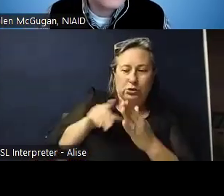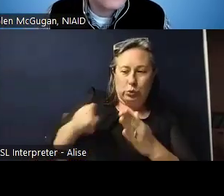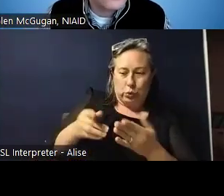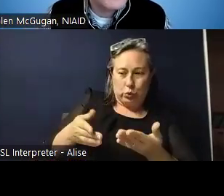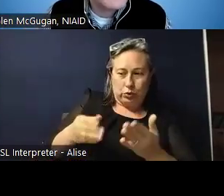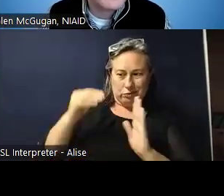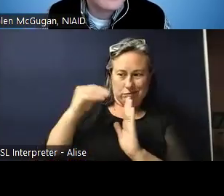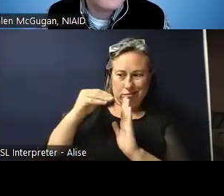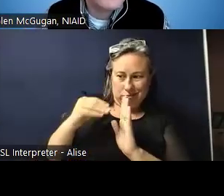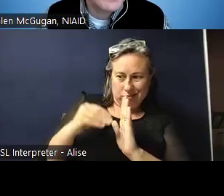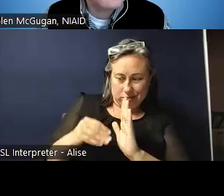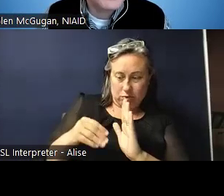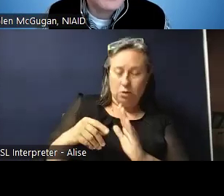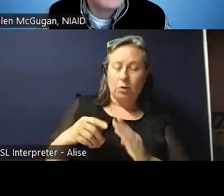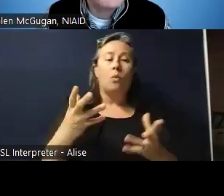that you put them in your application.